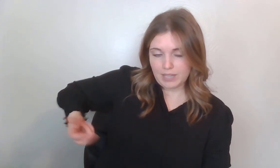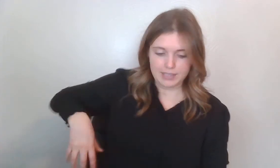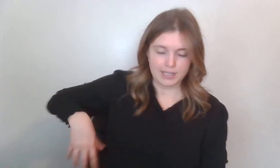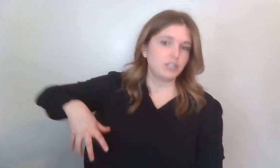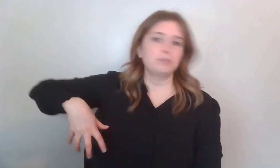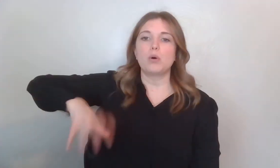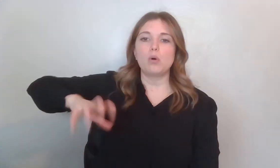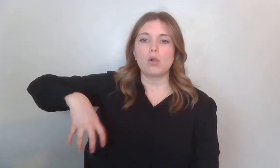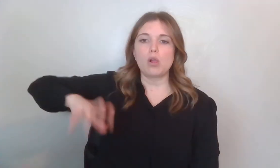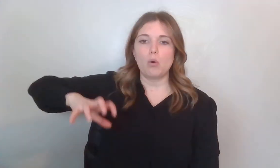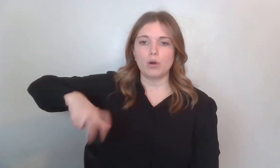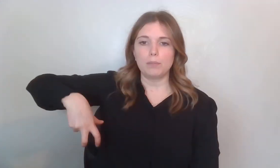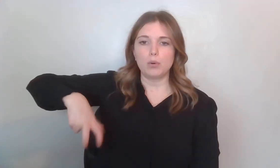I tend to BOWL or BOWL